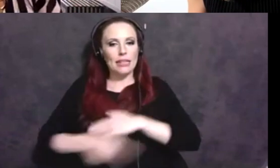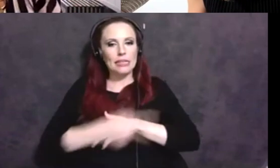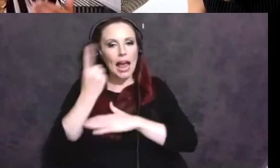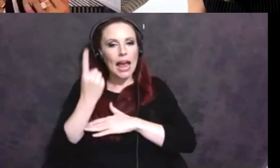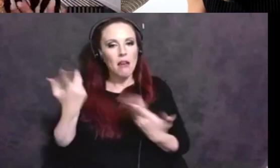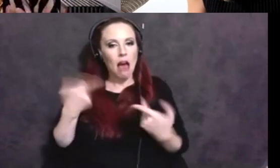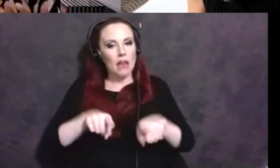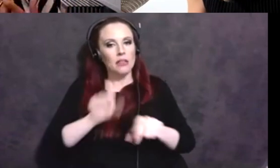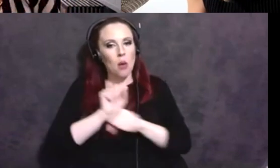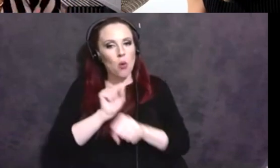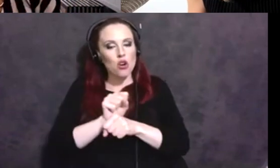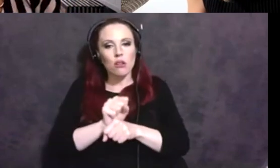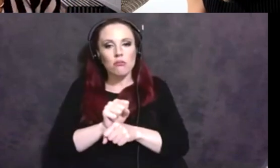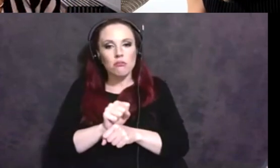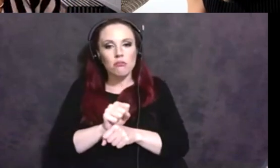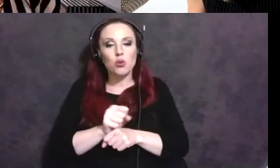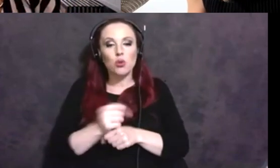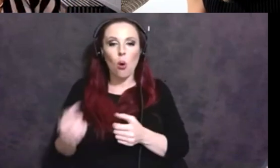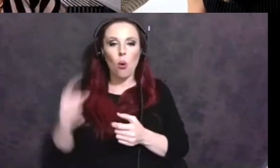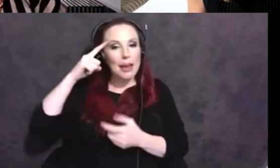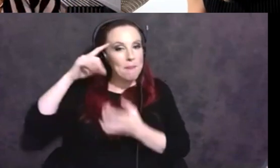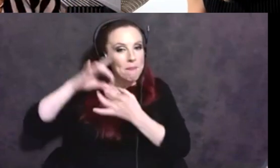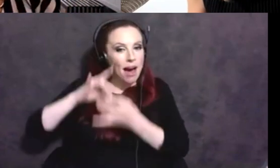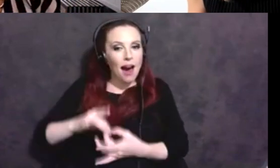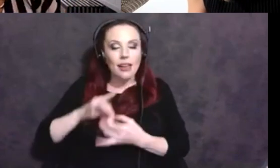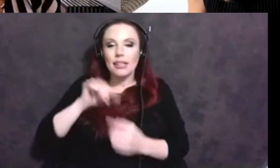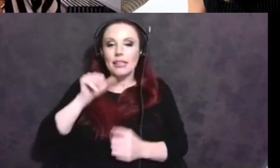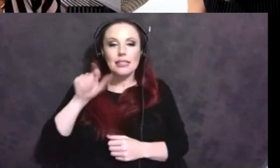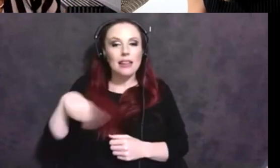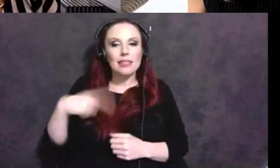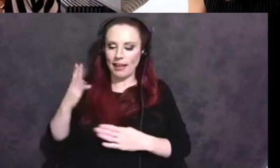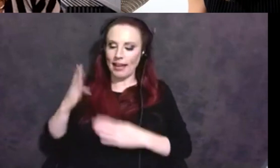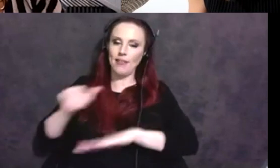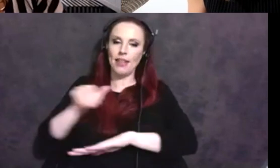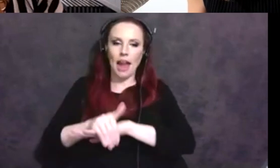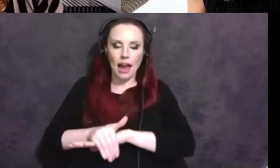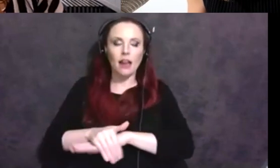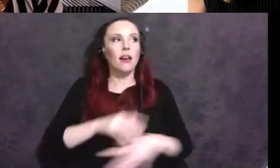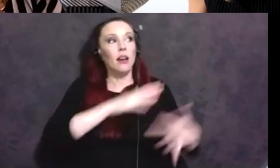These are simple things I am not adding on to the end of the day. They are integrated